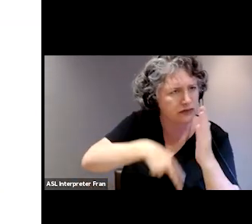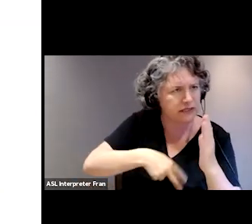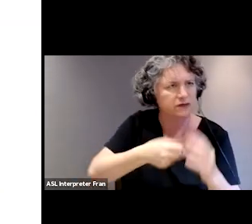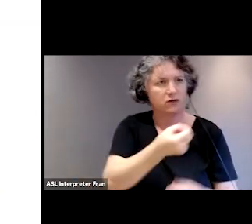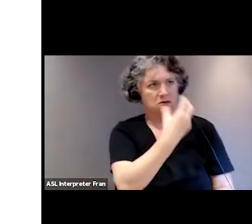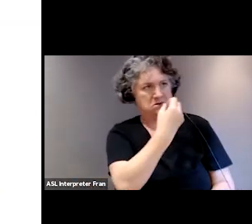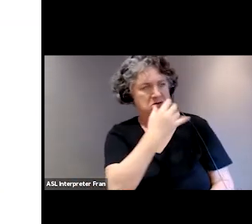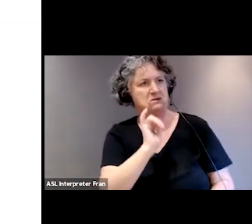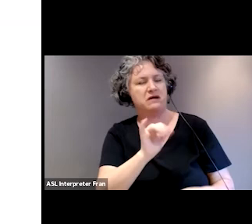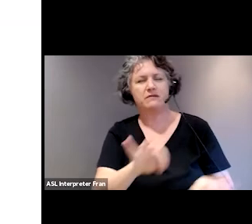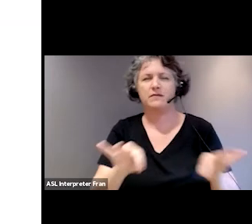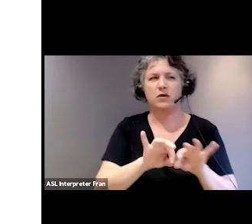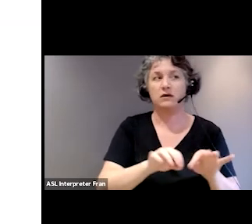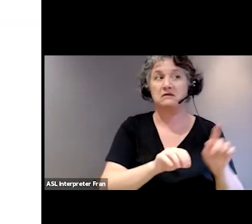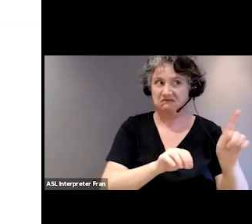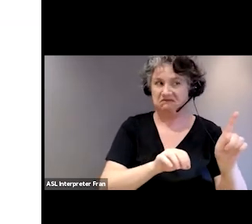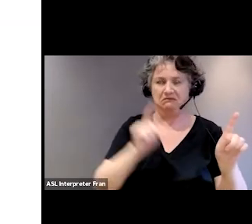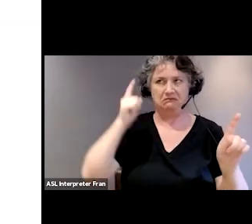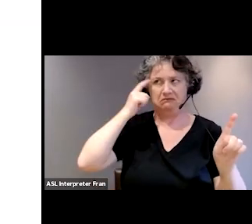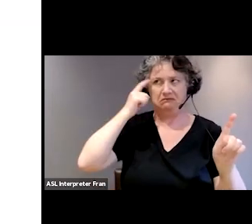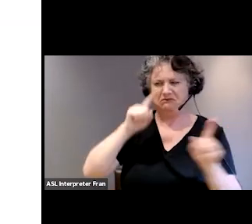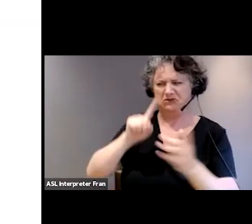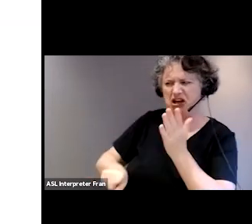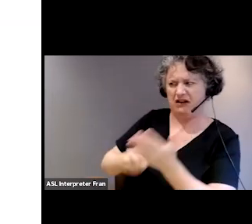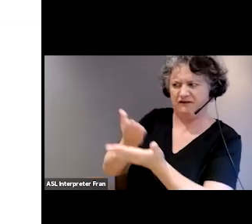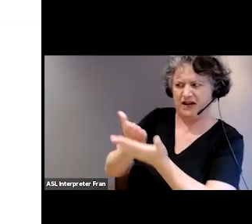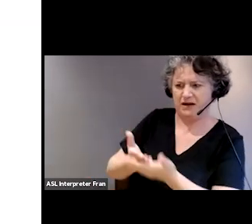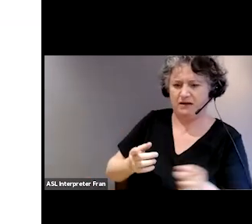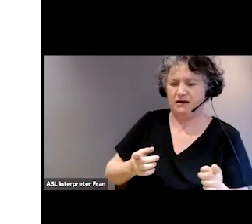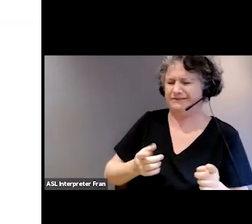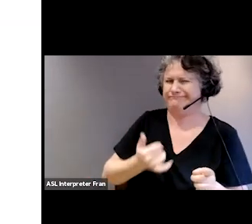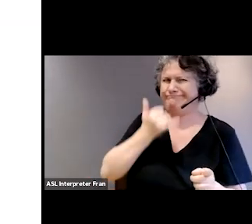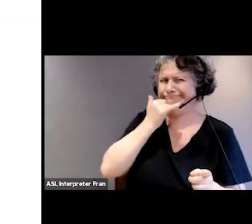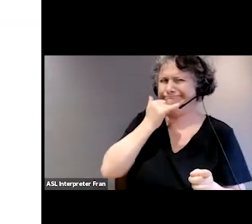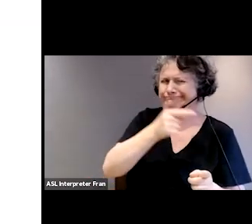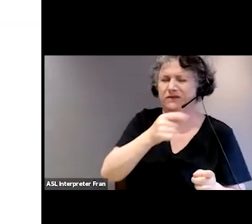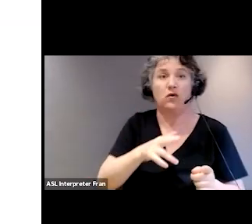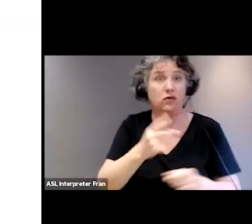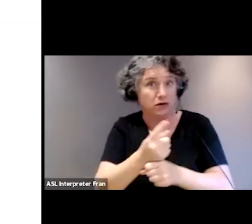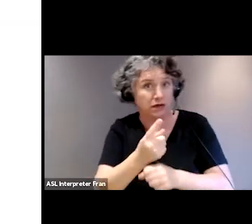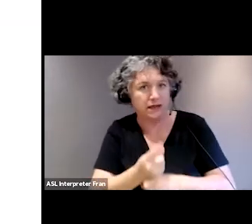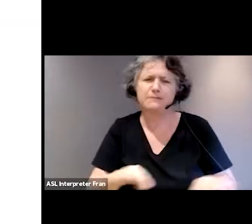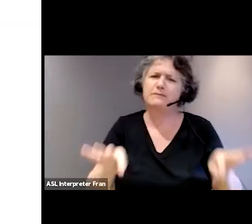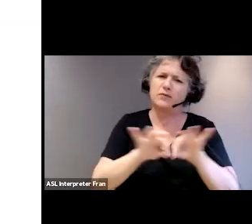beyond the headlines. Sometimes the headlines can be quite misleading, but the context of the article often paints a very different picture. Understanding whether that article is fact or opinion based. Are there sources that are cited in